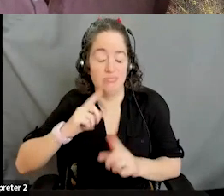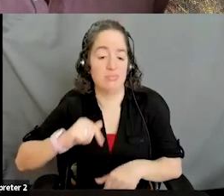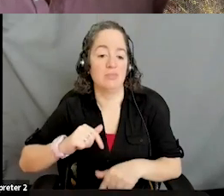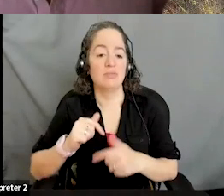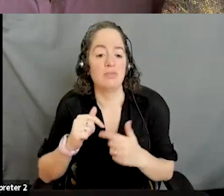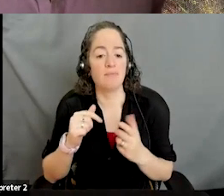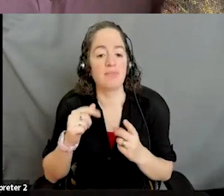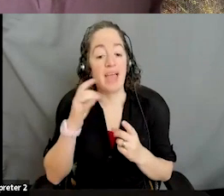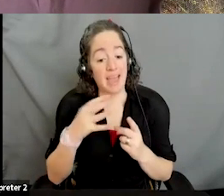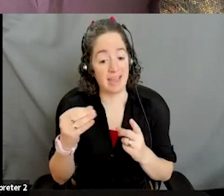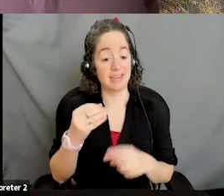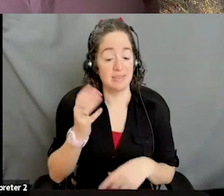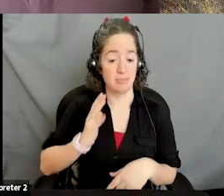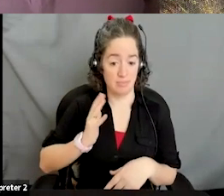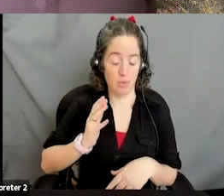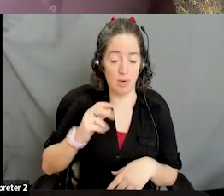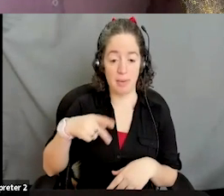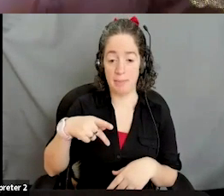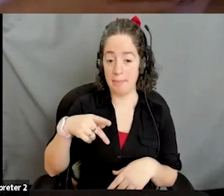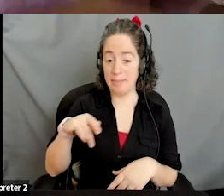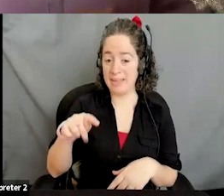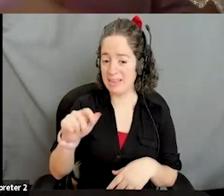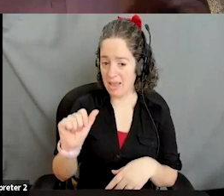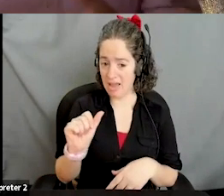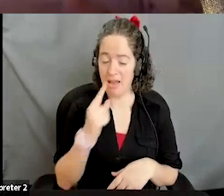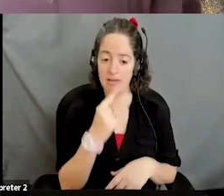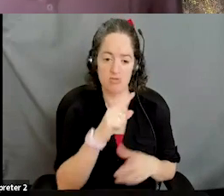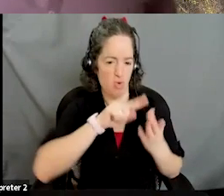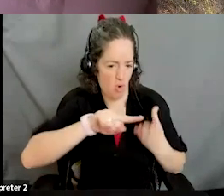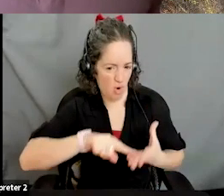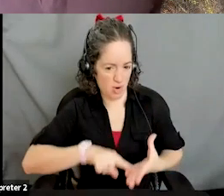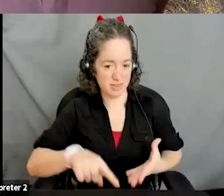pointed out to me whenever she was doing her audit. She did an audit both of the plug-in and our standards.